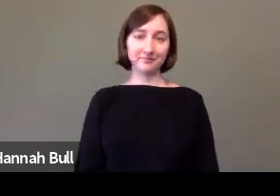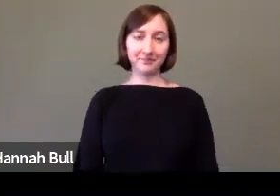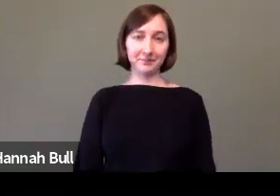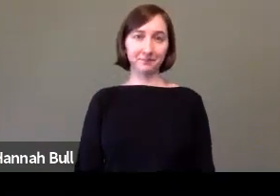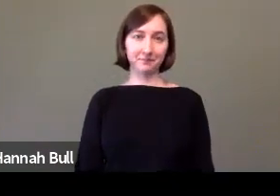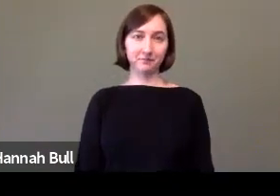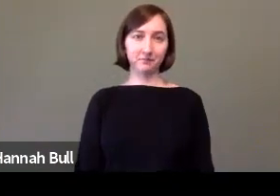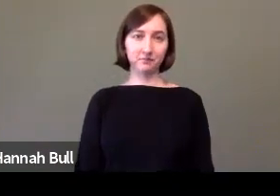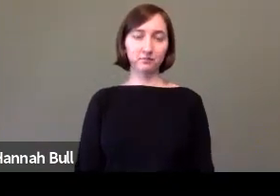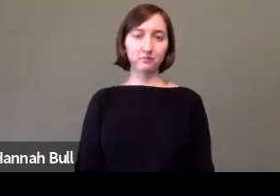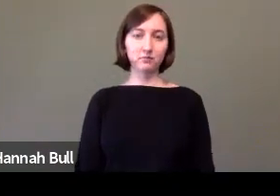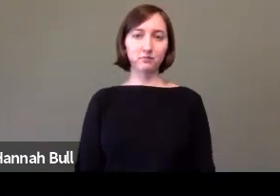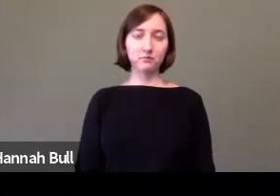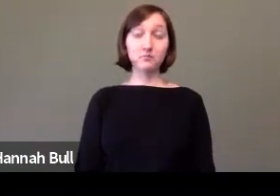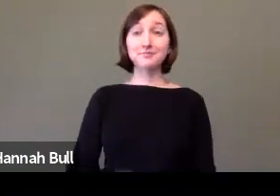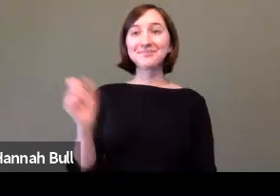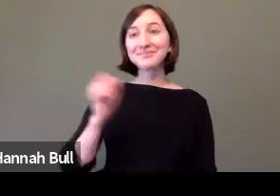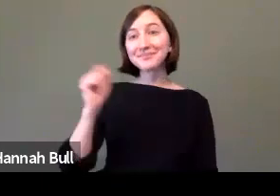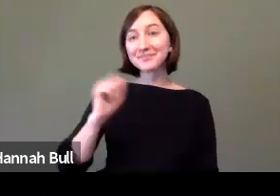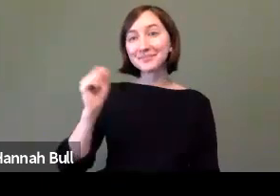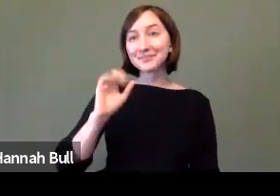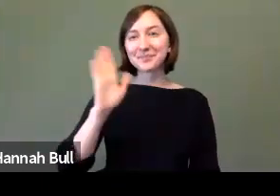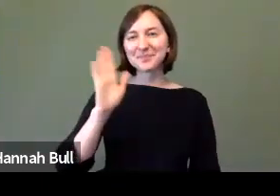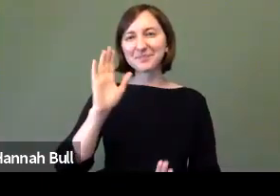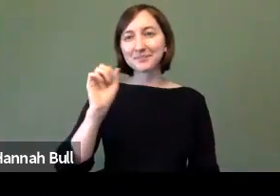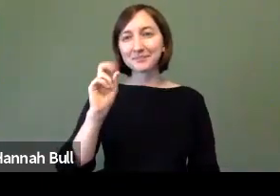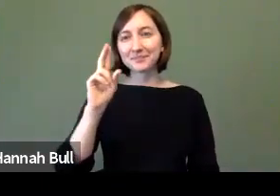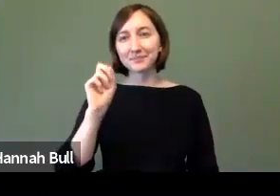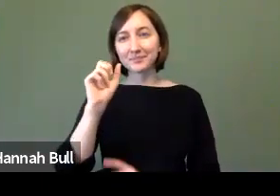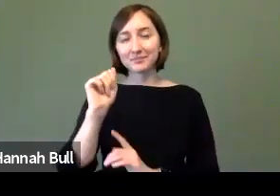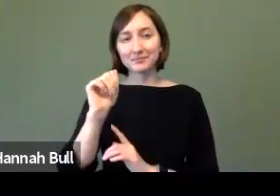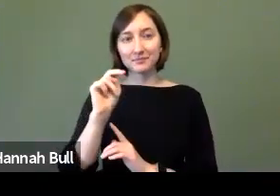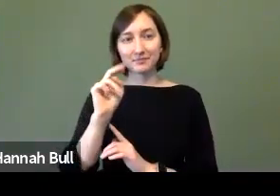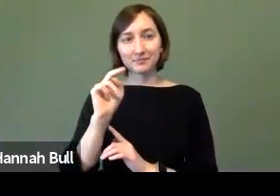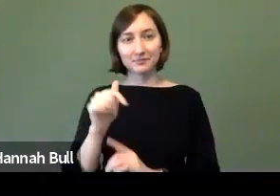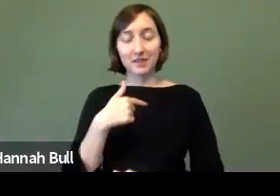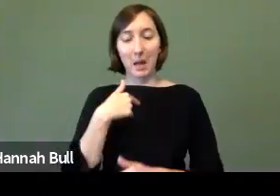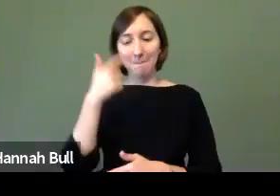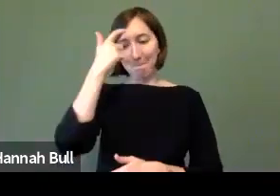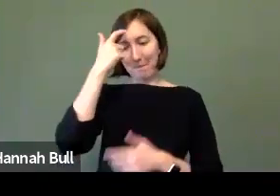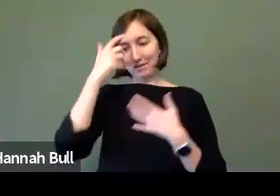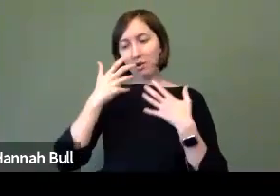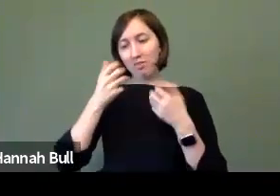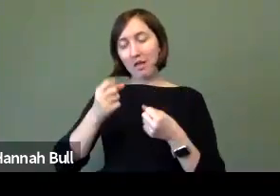Susanna Miller-Raines: As we talked about earlier, I'm a mental health first aid instructor.